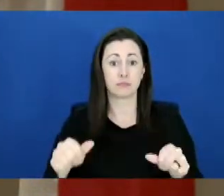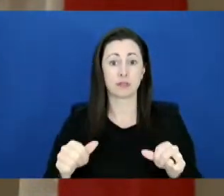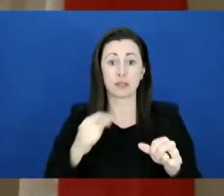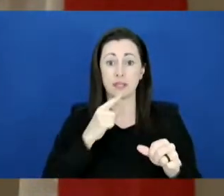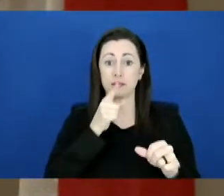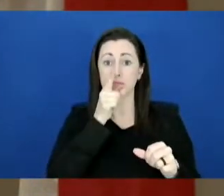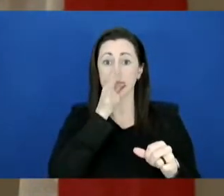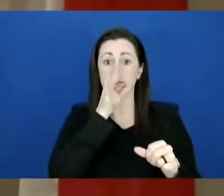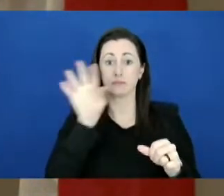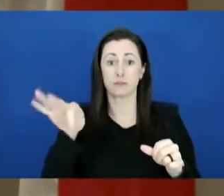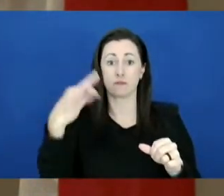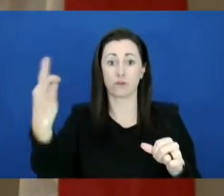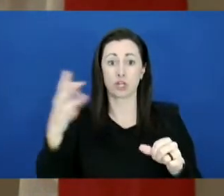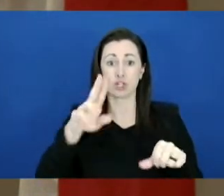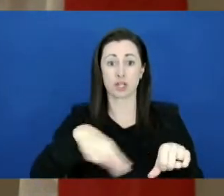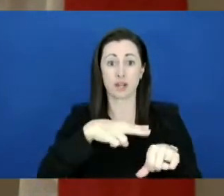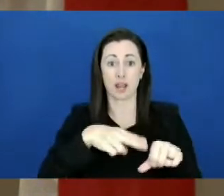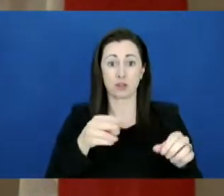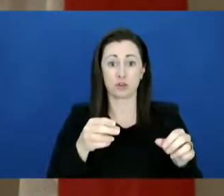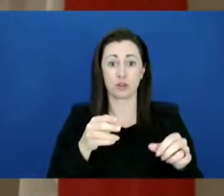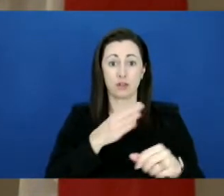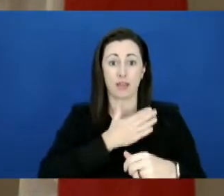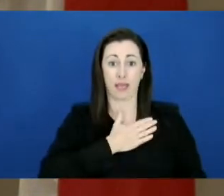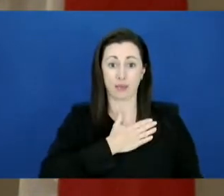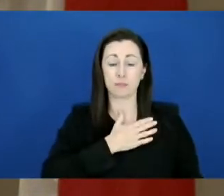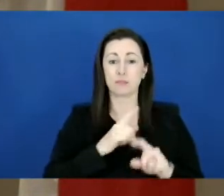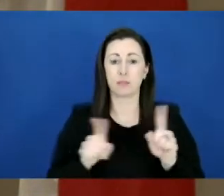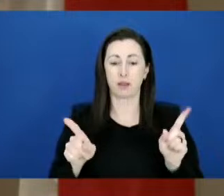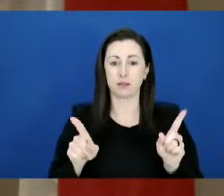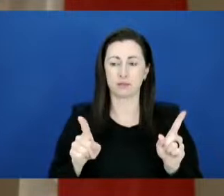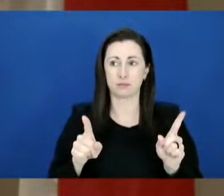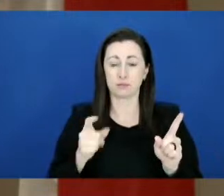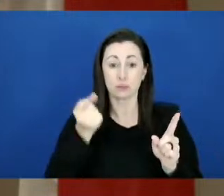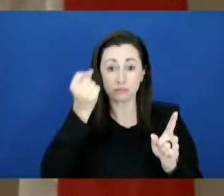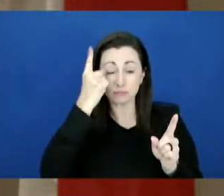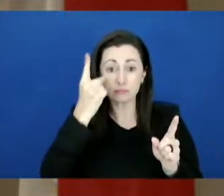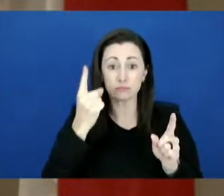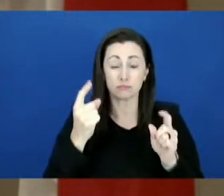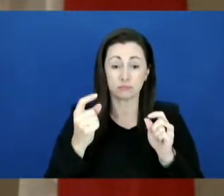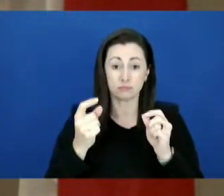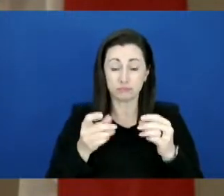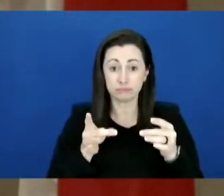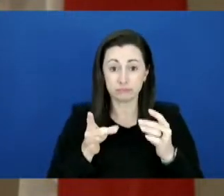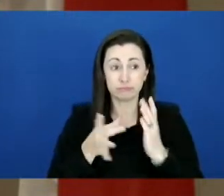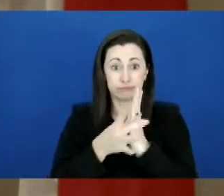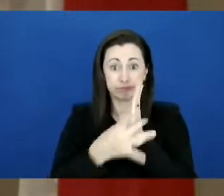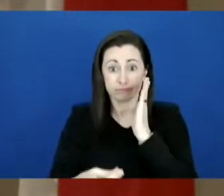TRANSLATE TO THEM.